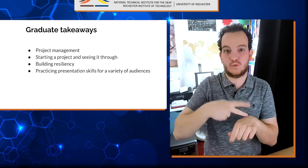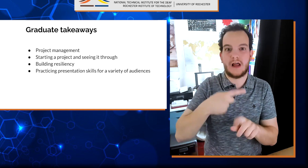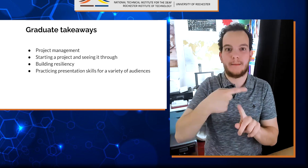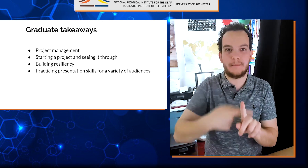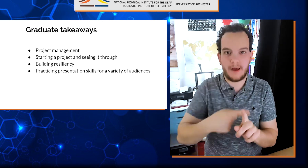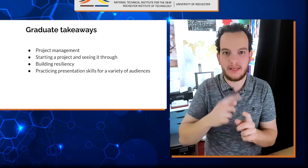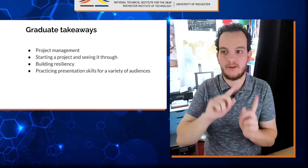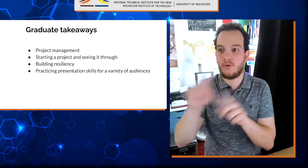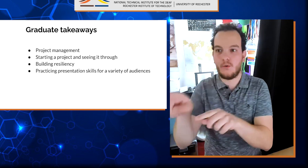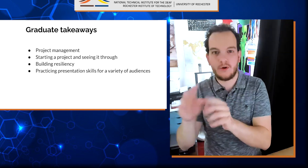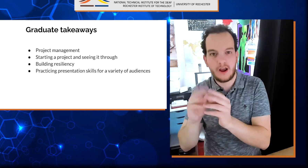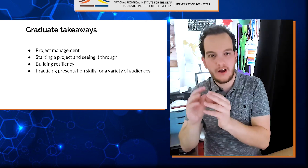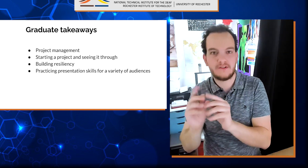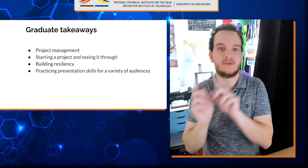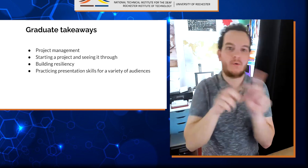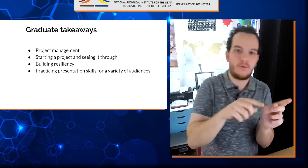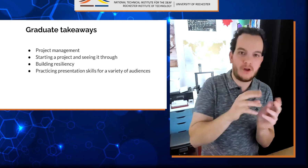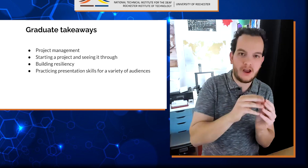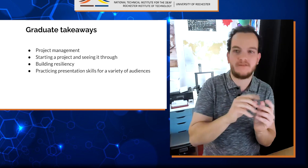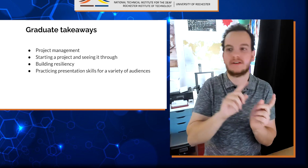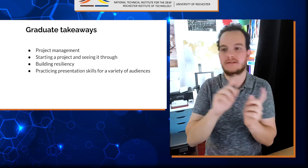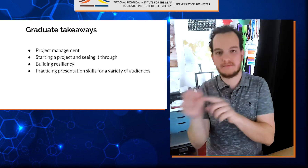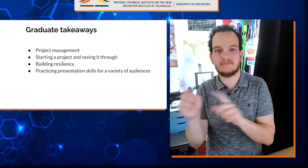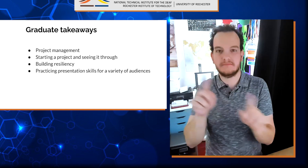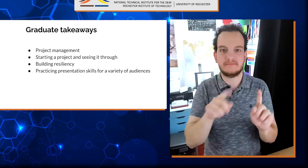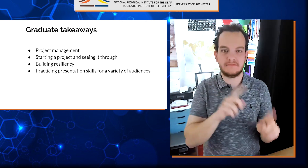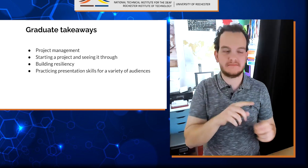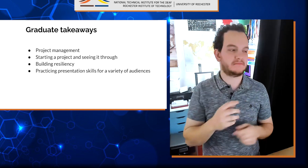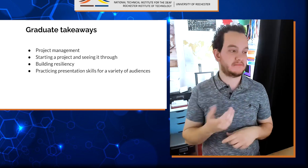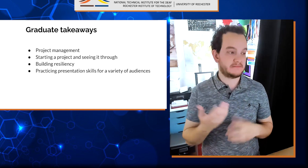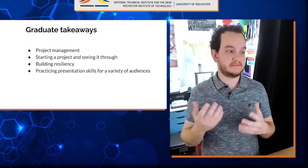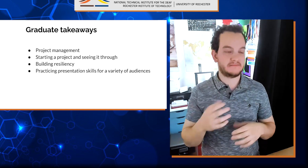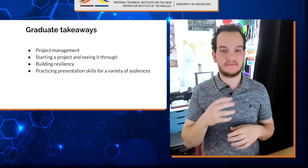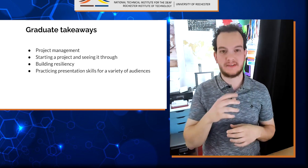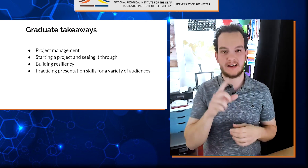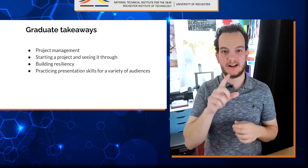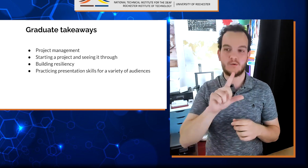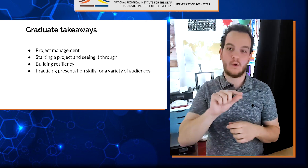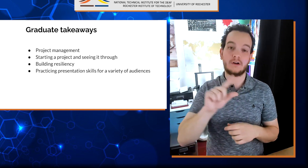sometimes even two times a month, going to different conferences, going to give presentations,